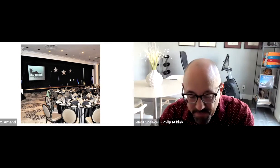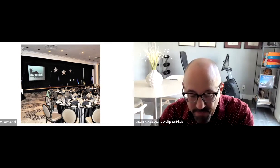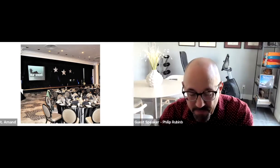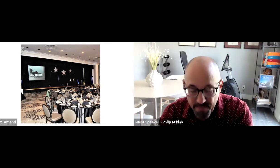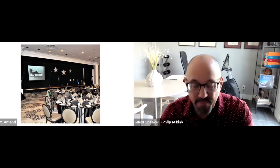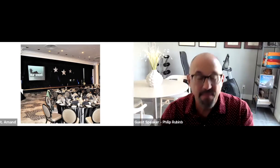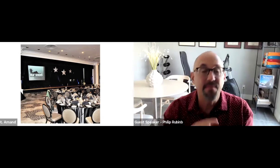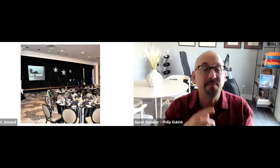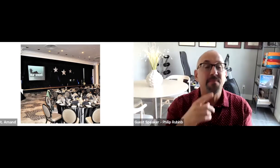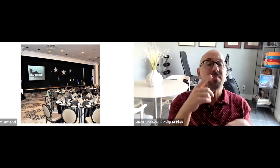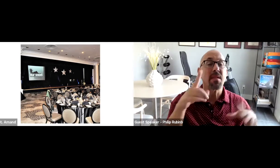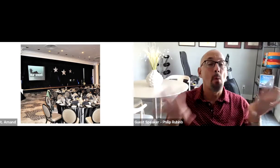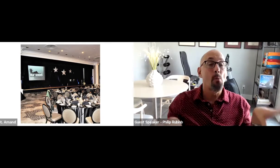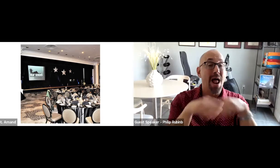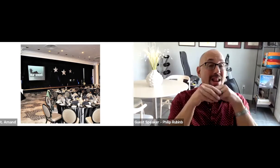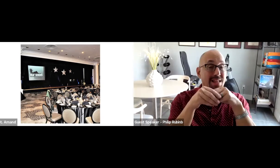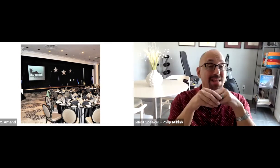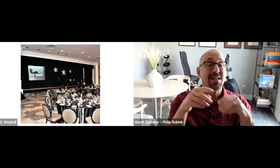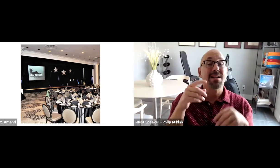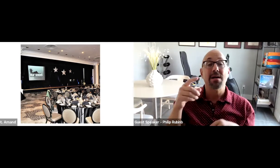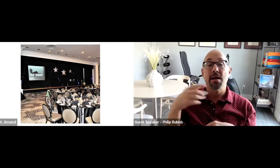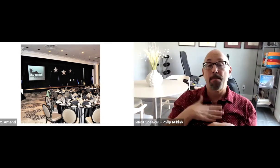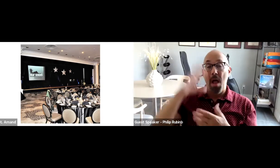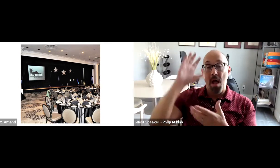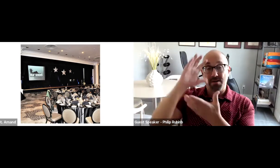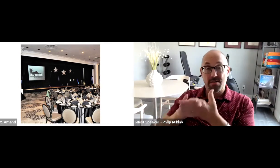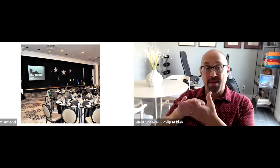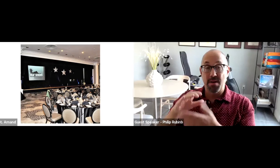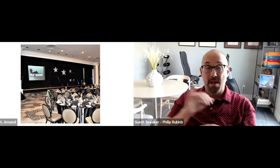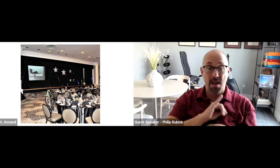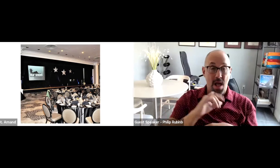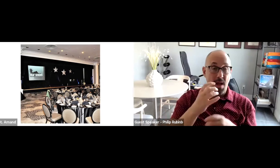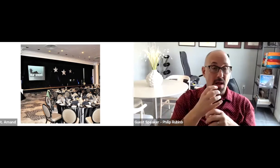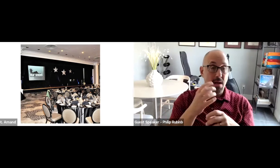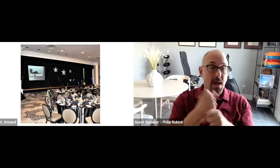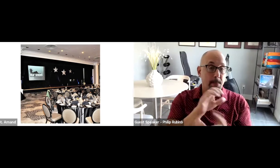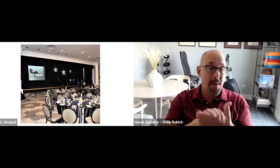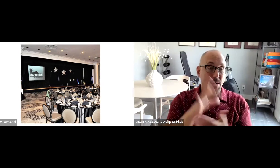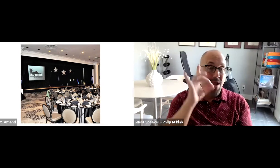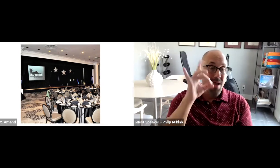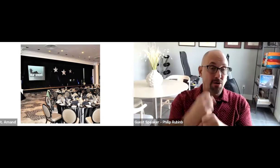those gatherings on Wednesdays. And then the other is the wedding.